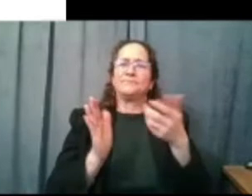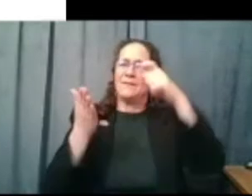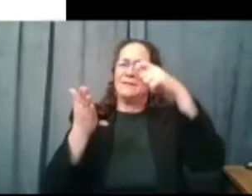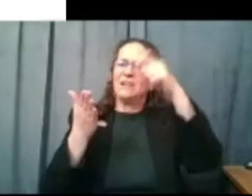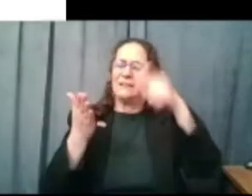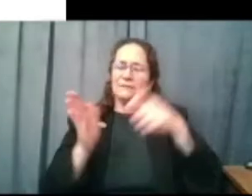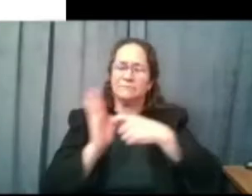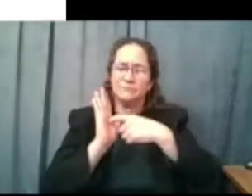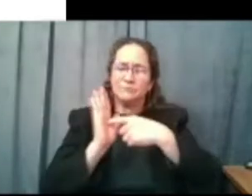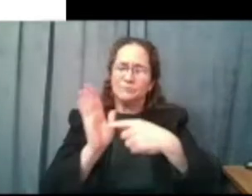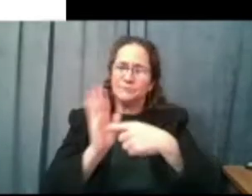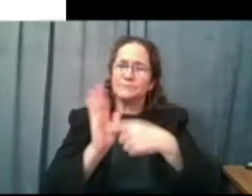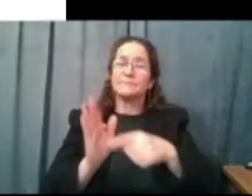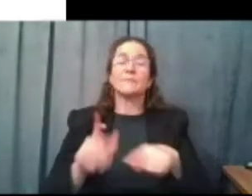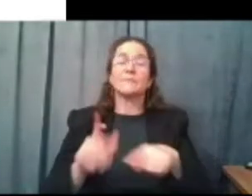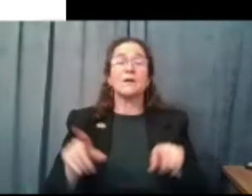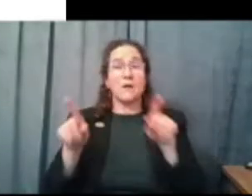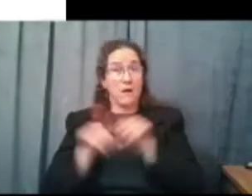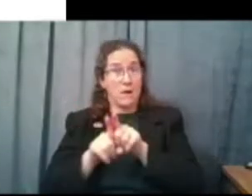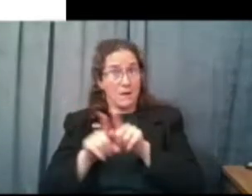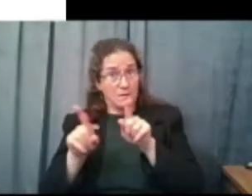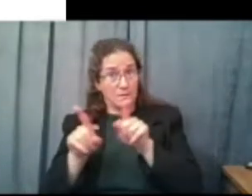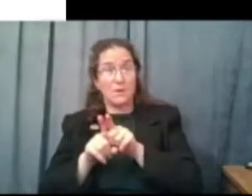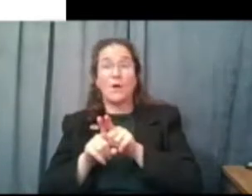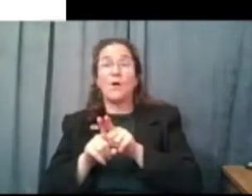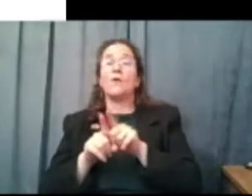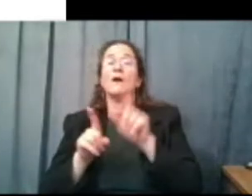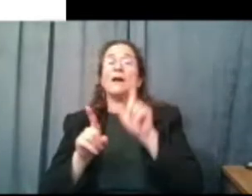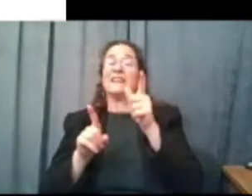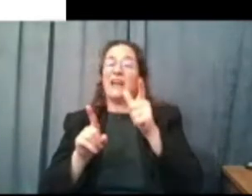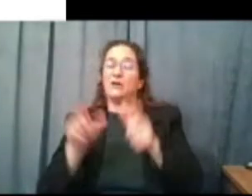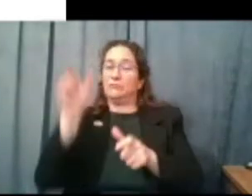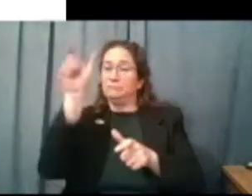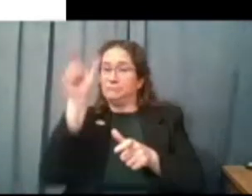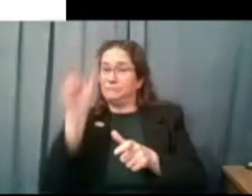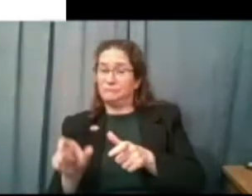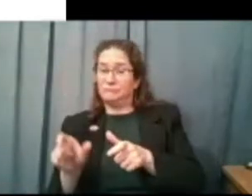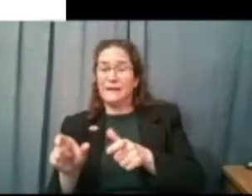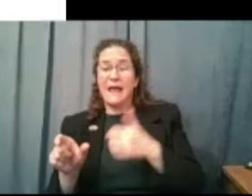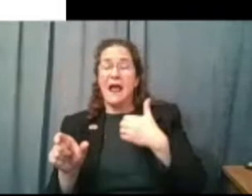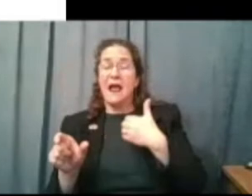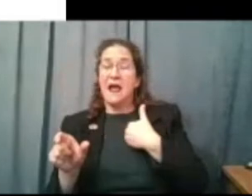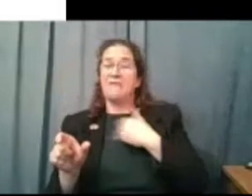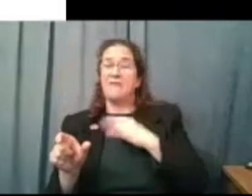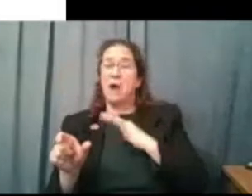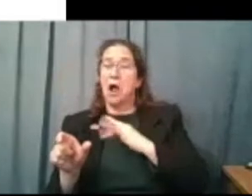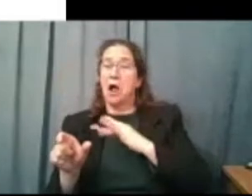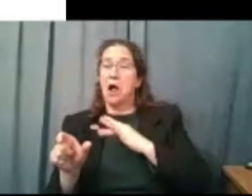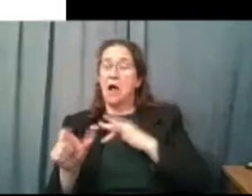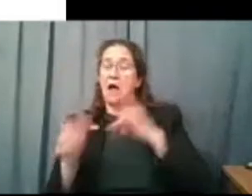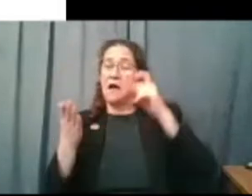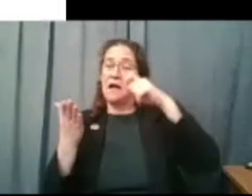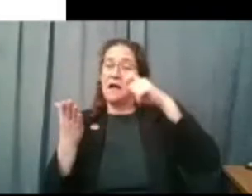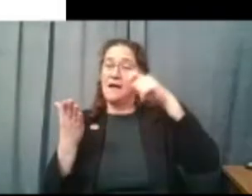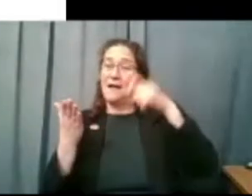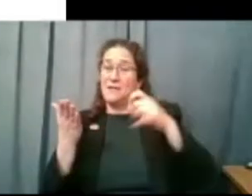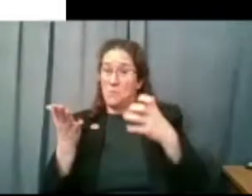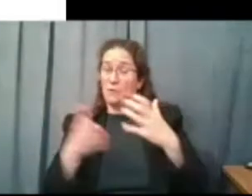and we also encourage you in the later column that if you have a really cool checklist that you want to share with us, please post it because we